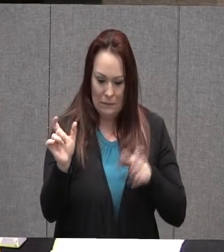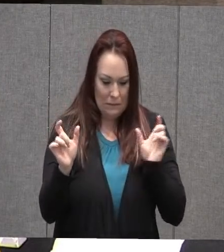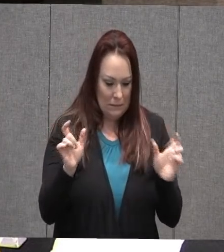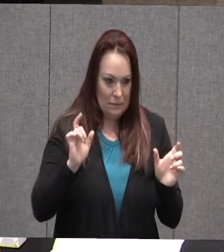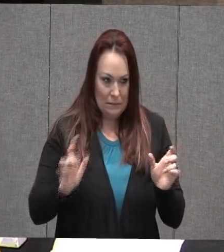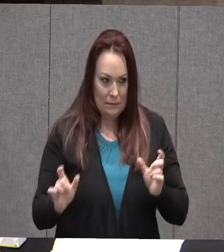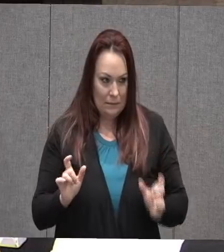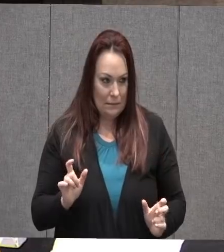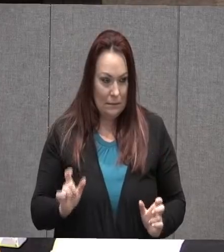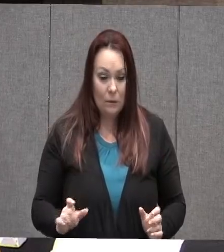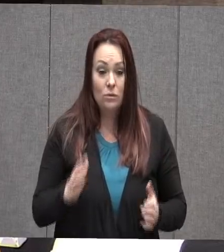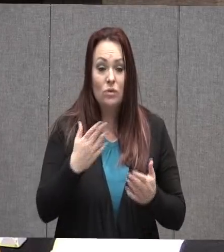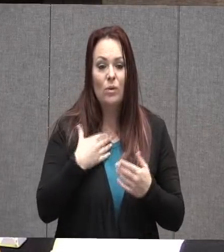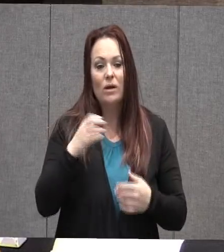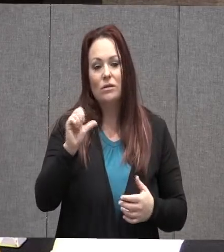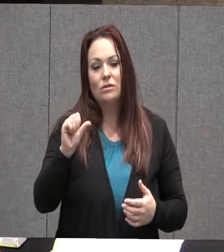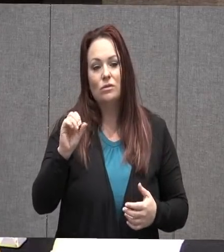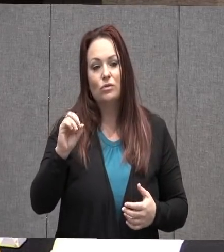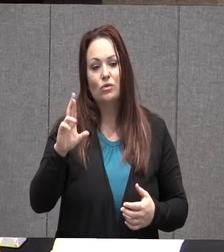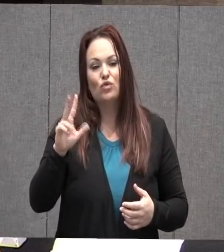Get her letters out of the way.